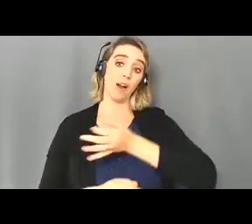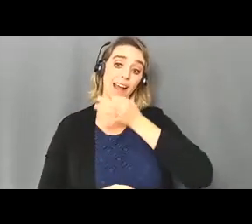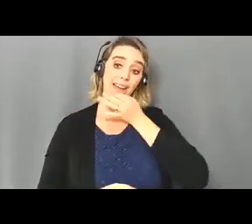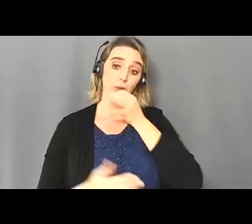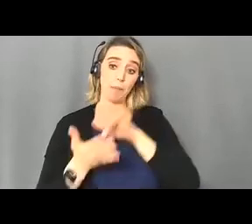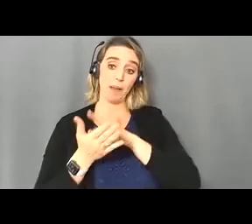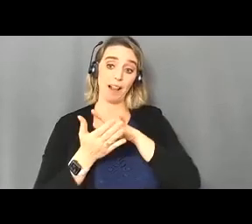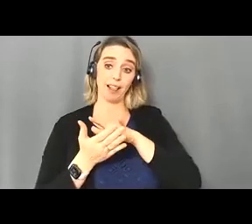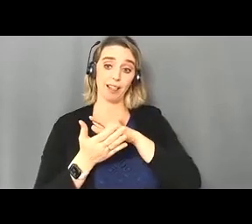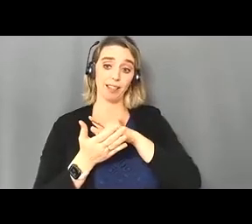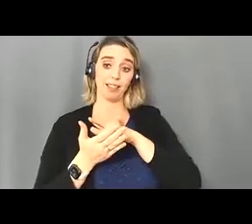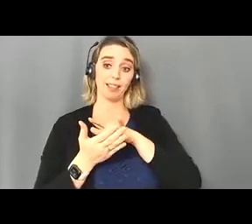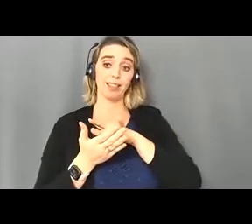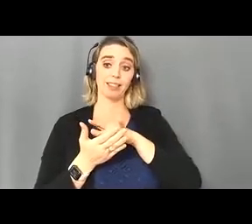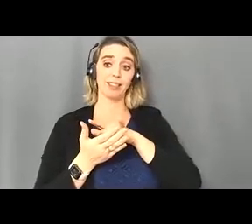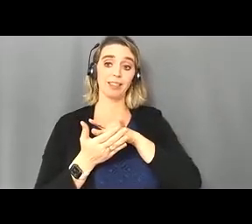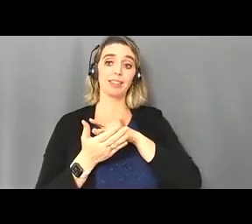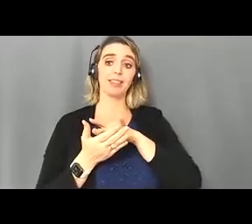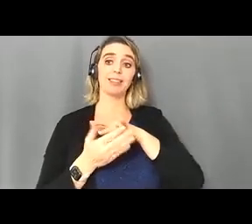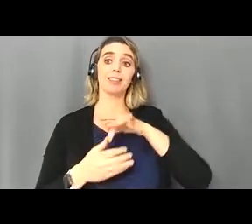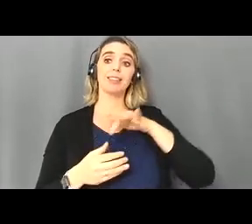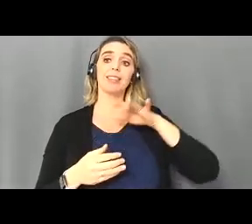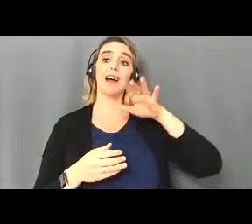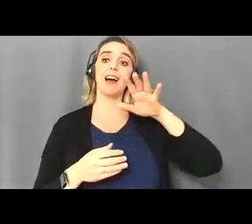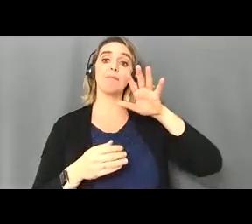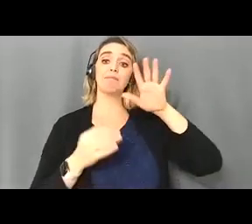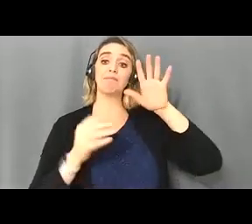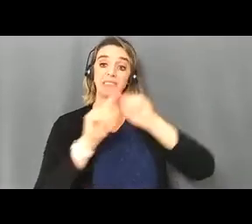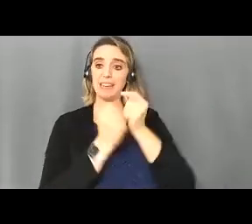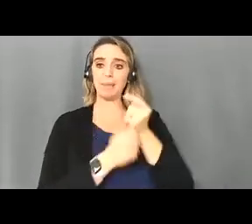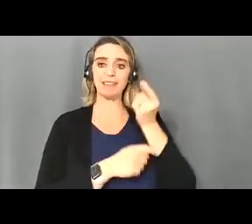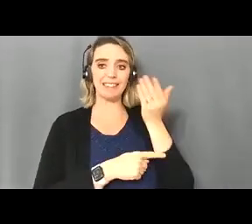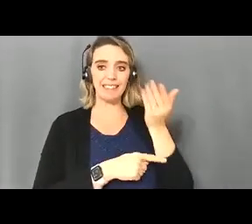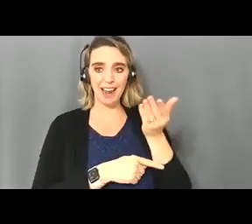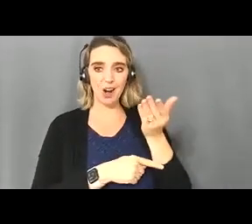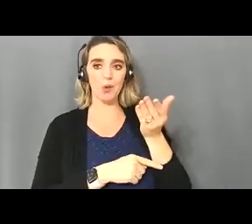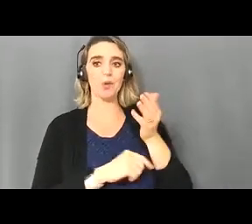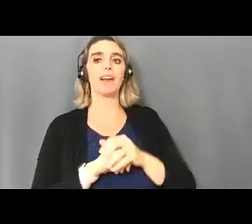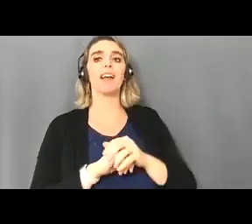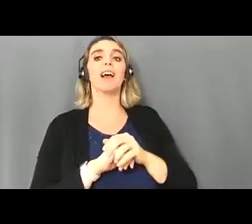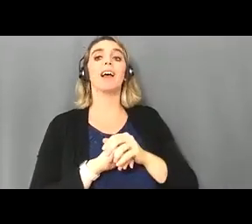to help with the physician selection piece, to steer people to the appropriate specialists